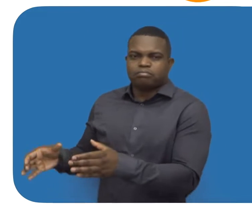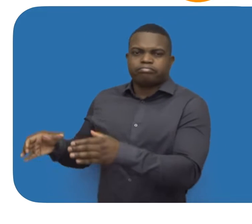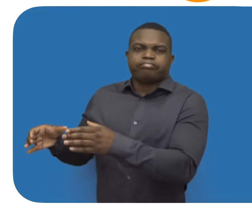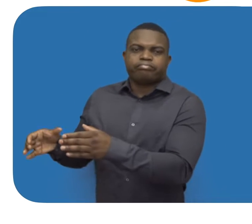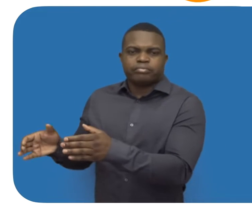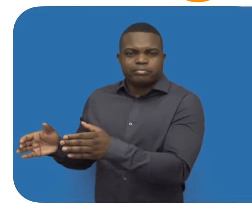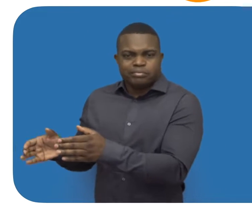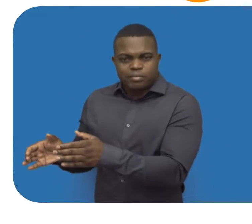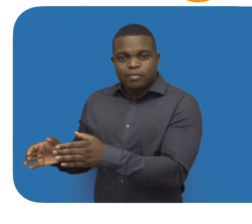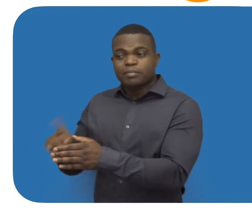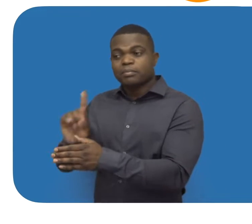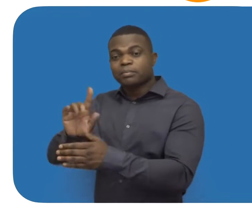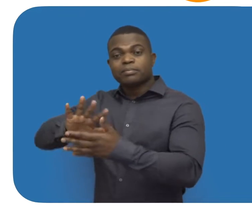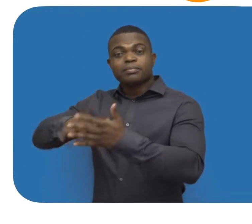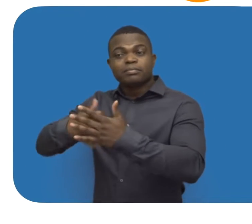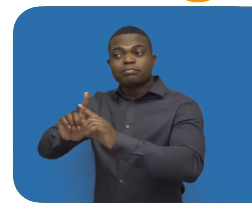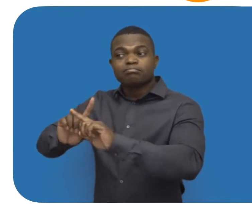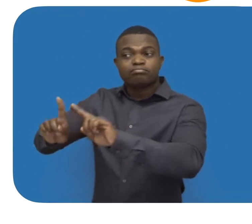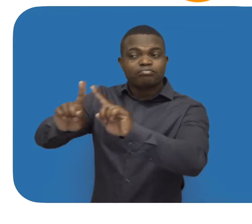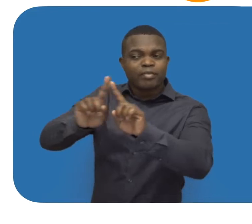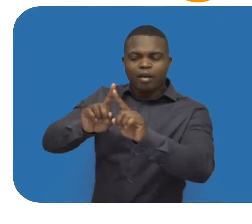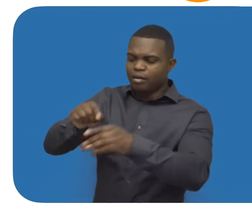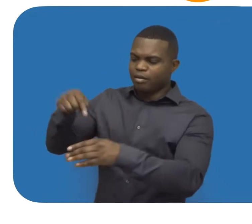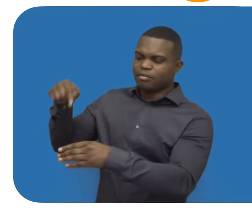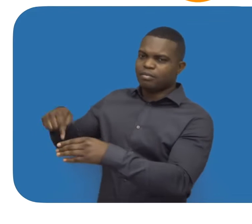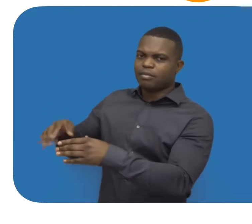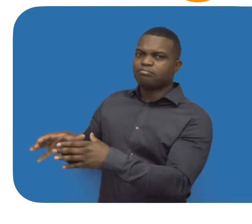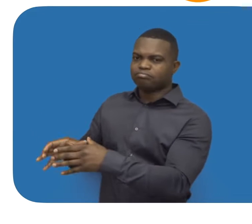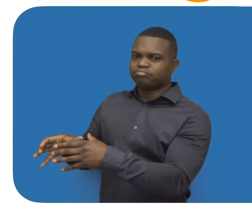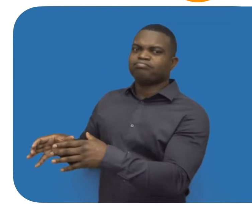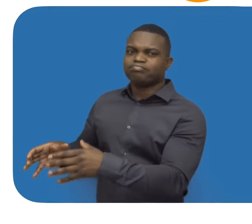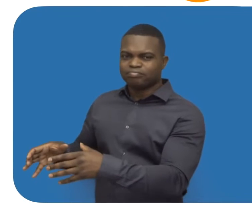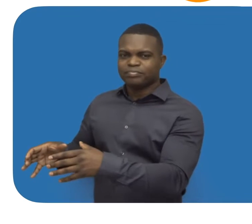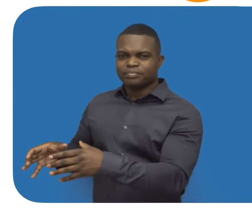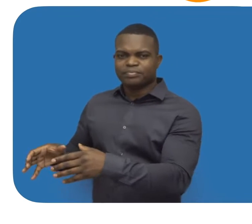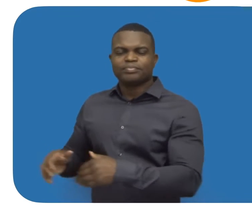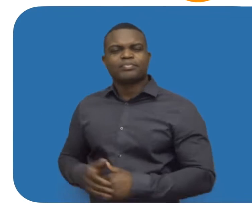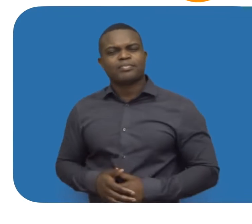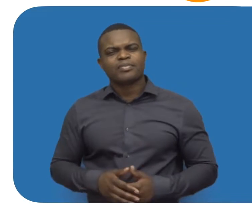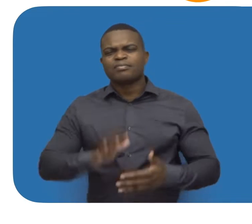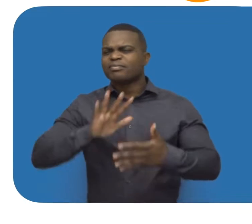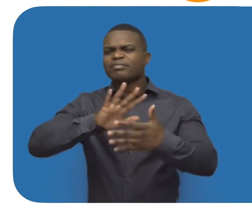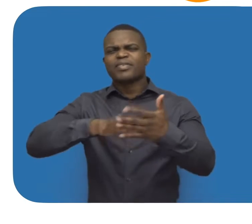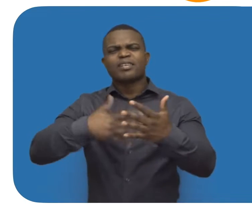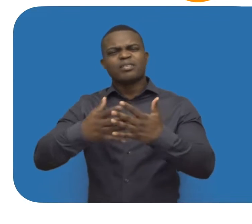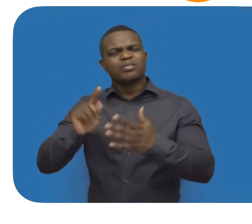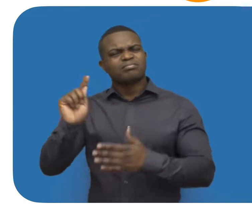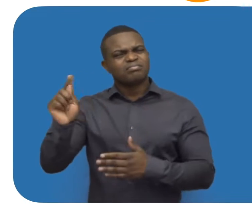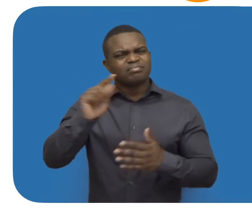are both amongst the largest sign language corpora of their kind. One reason for this is that signed languages